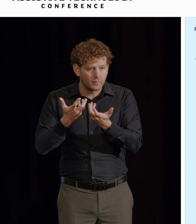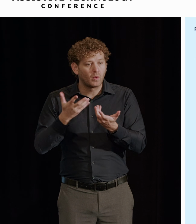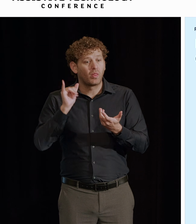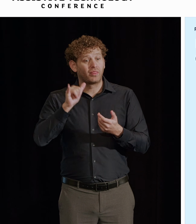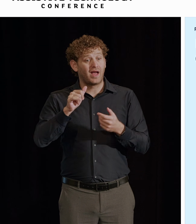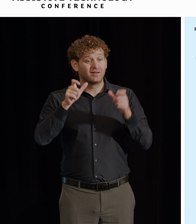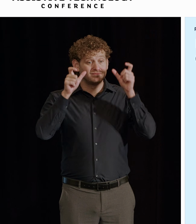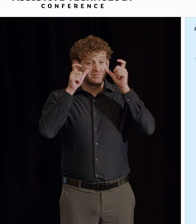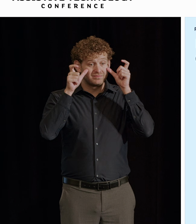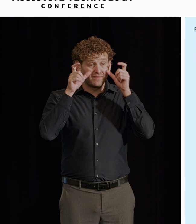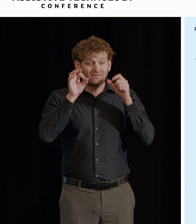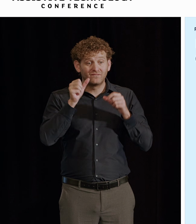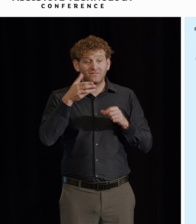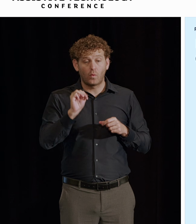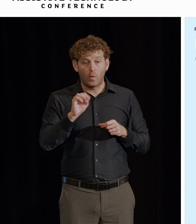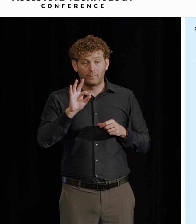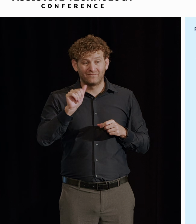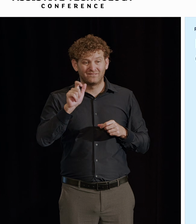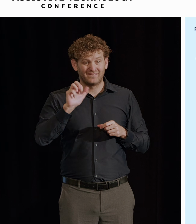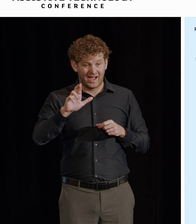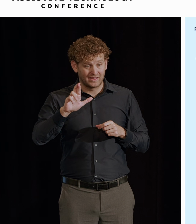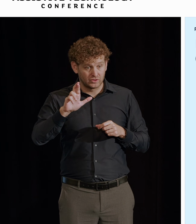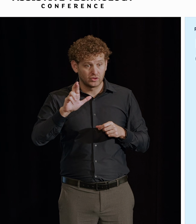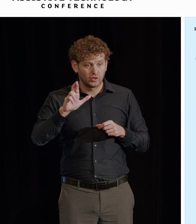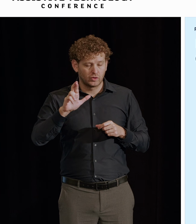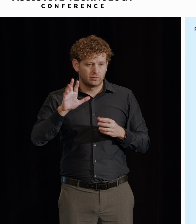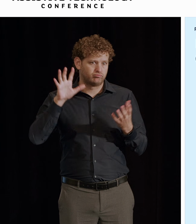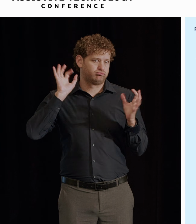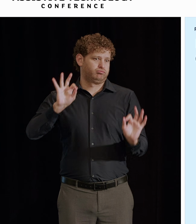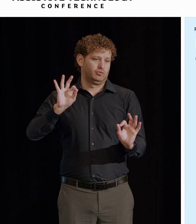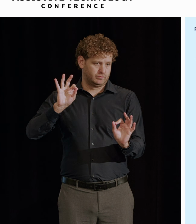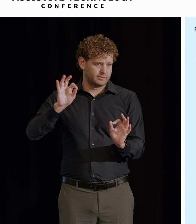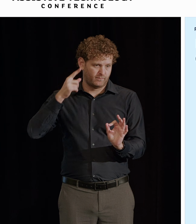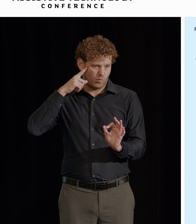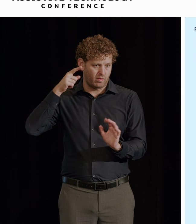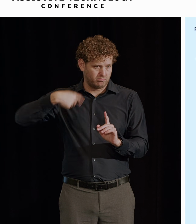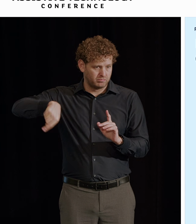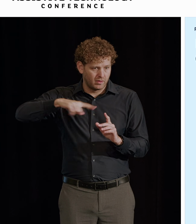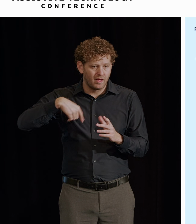extend far beyond veterans. Memory loss affects millions of people as they age,